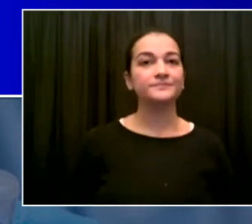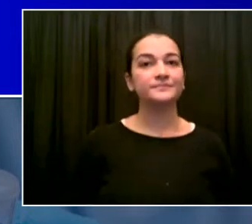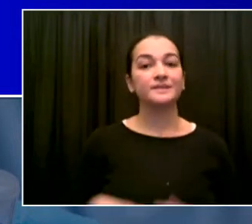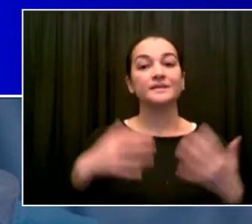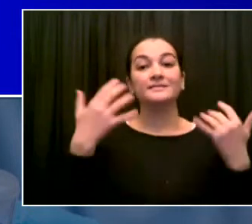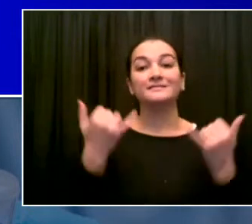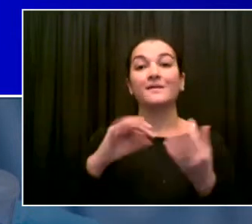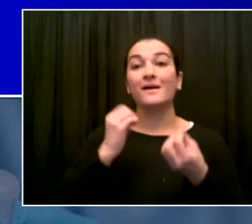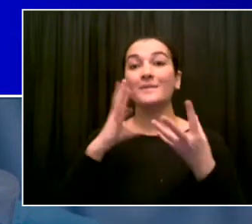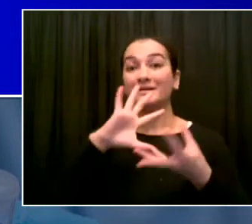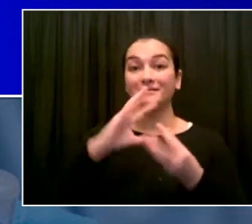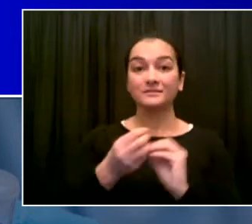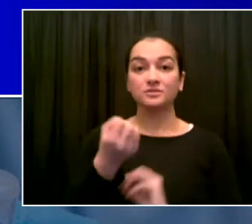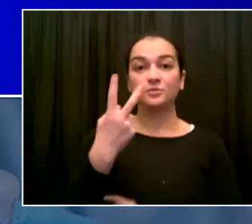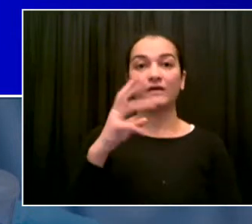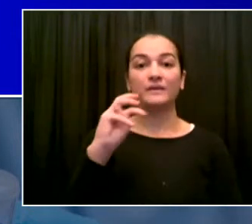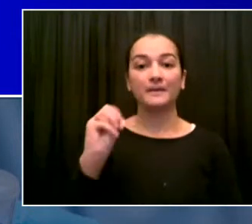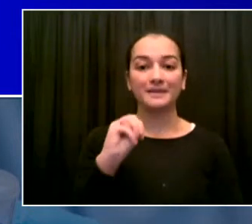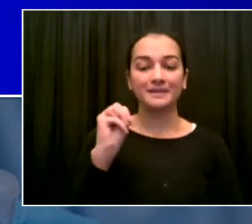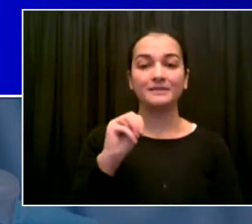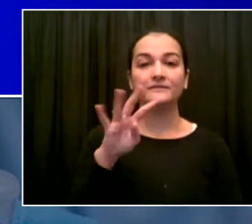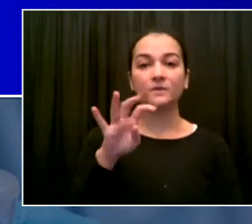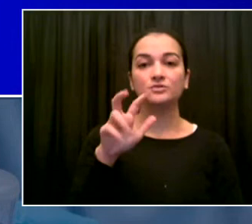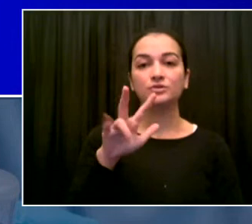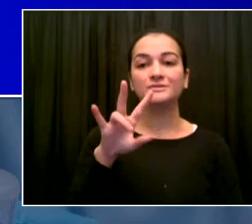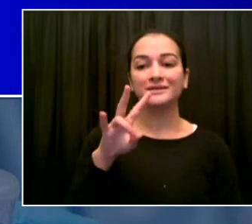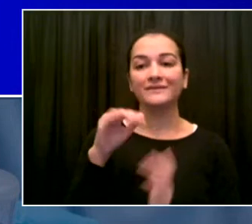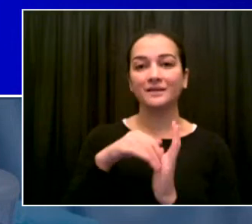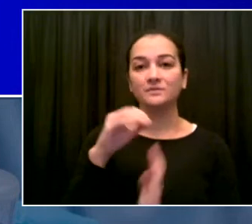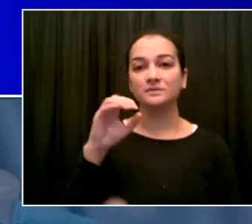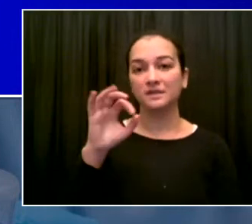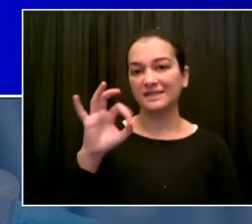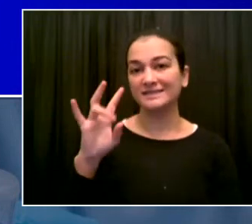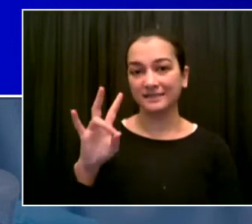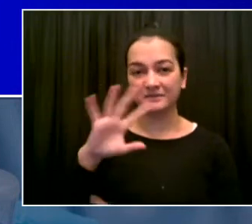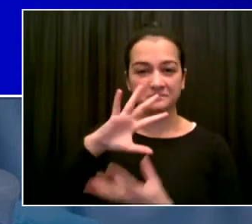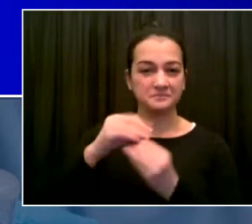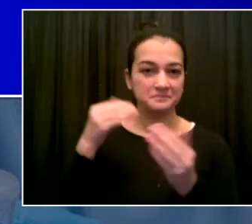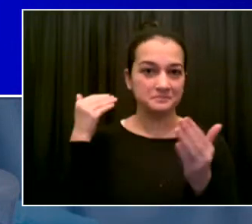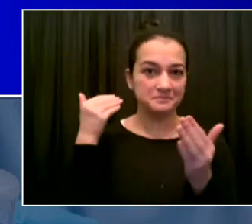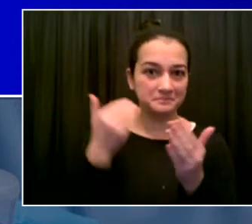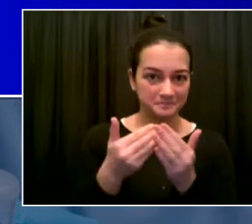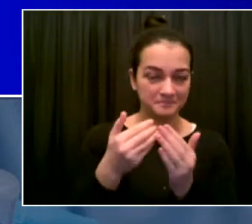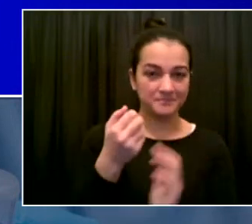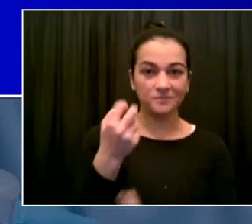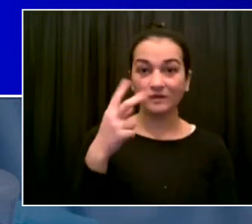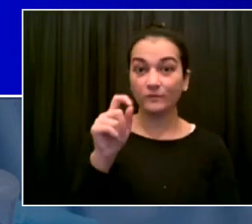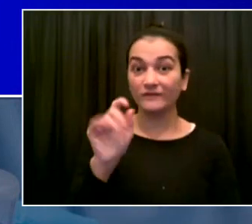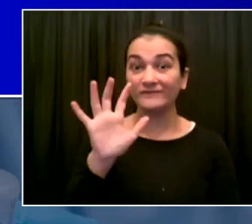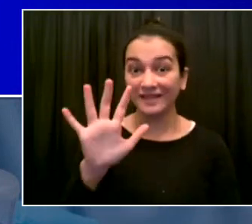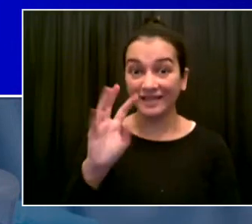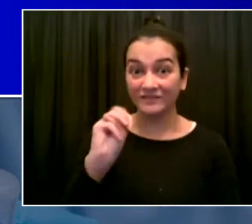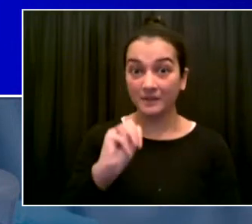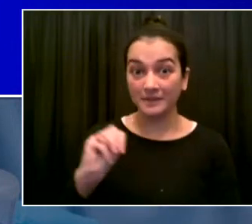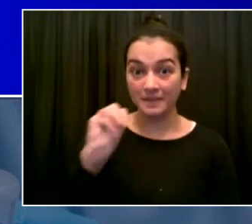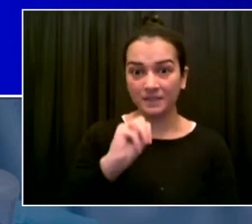GROWING VERY IMPRESSIVELY AND ARE WELL ON OUR WAY TO 12.5 MILLION VACCINATION DOSES